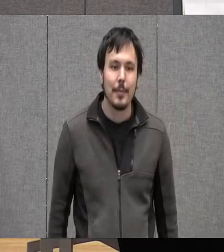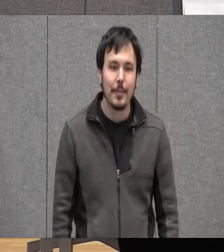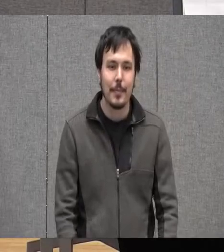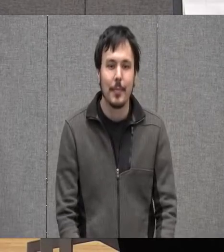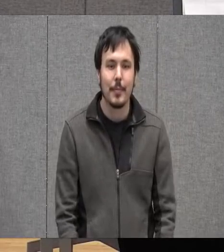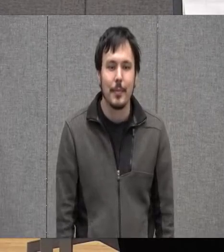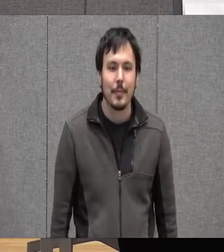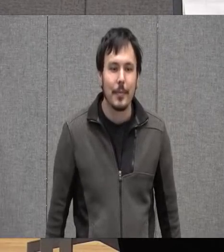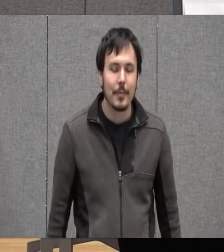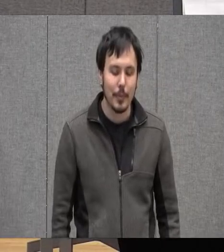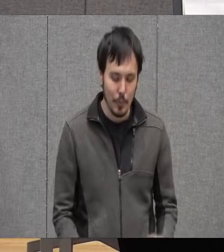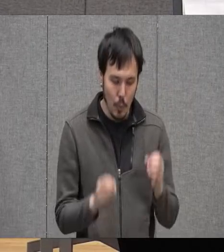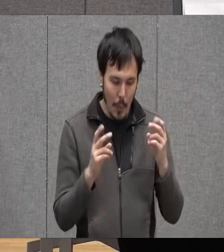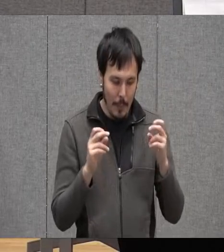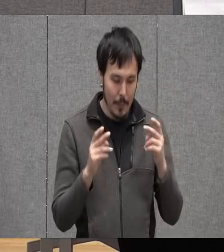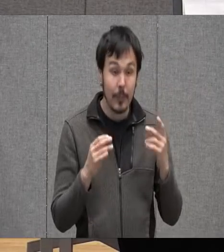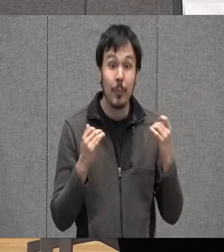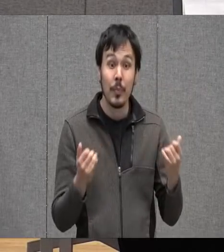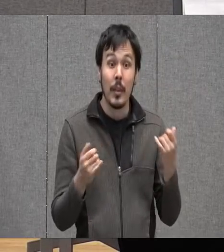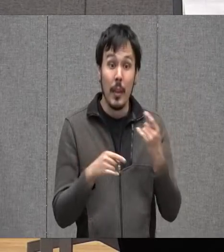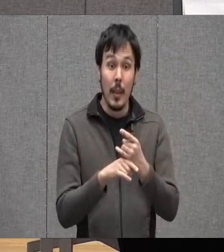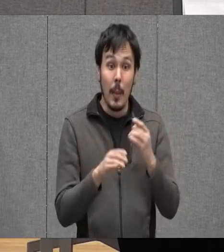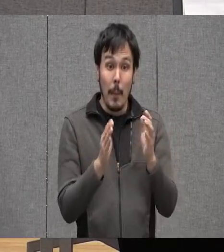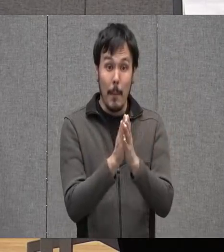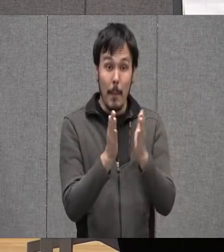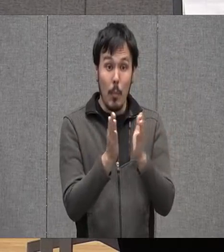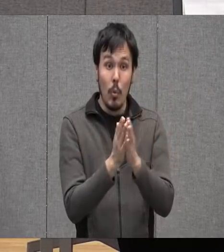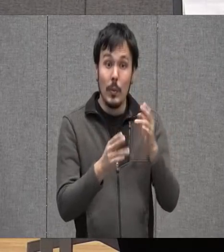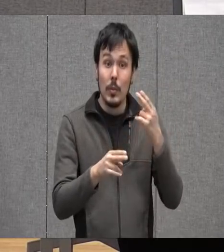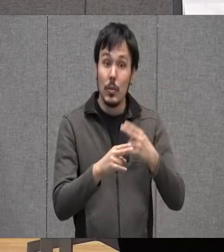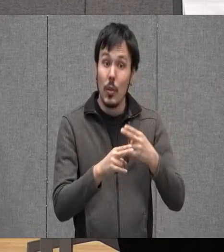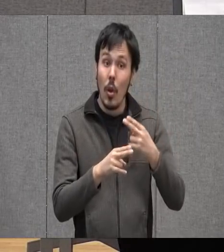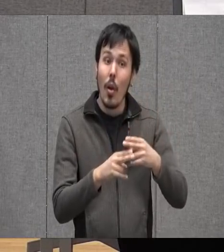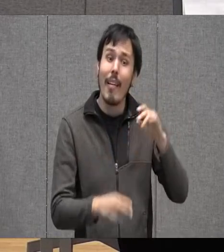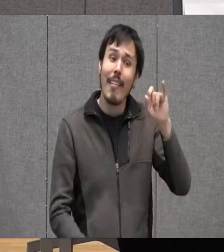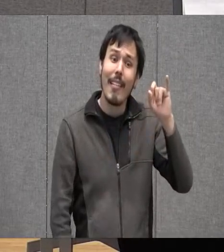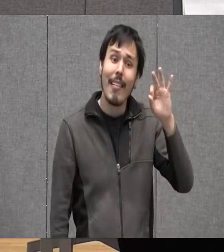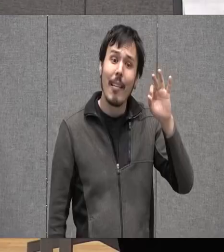So, today's book is called "If You Made a Million".